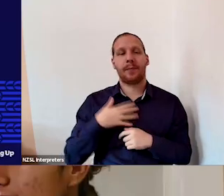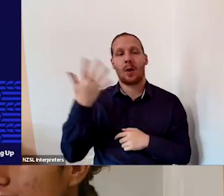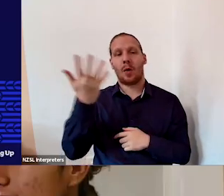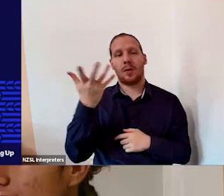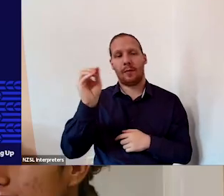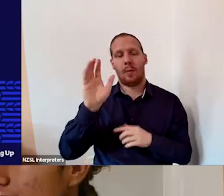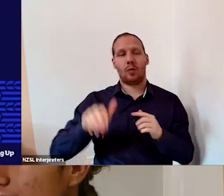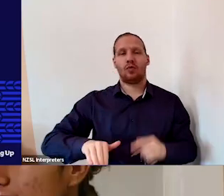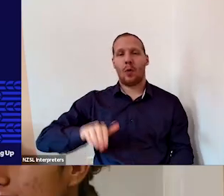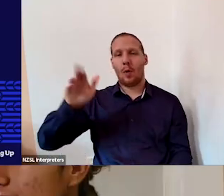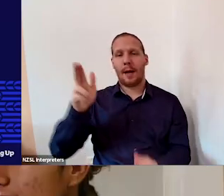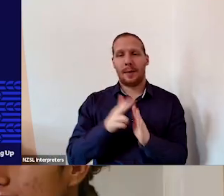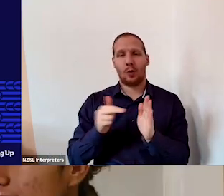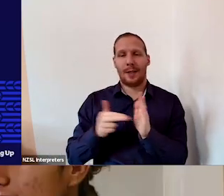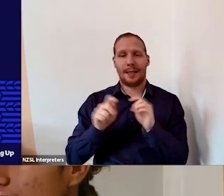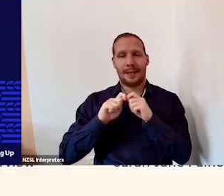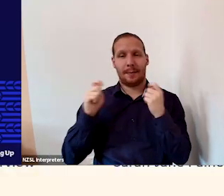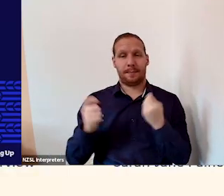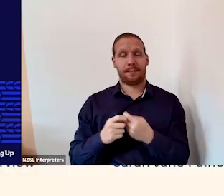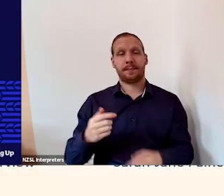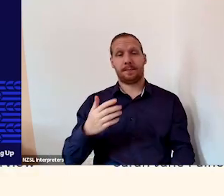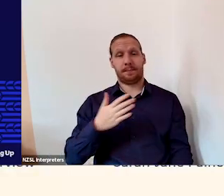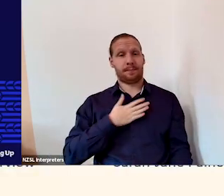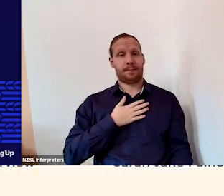Today I will be facilitating our session,